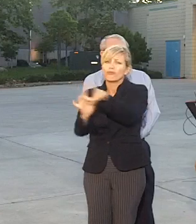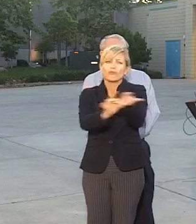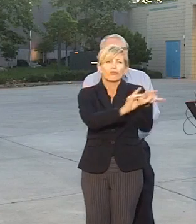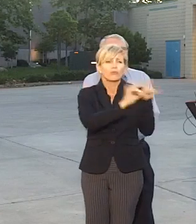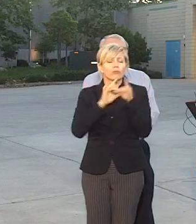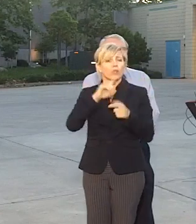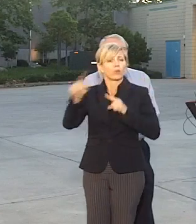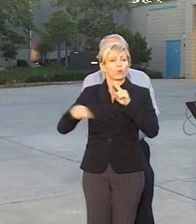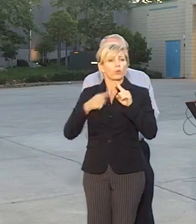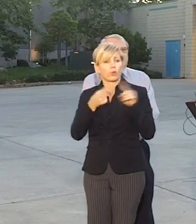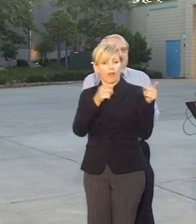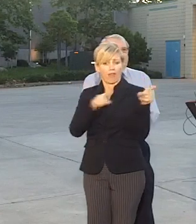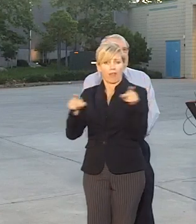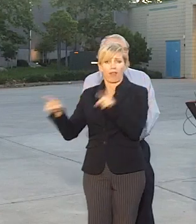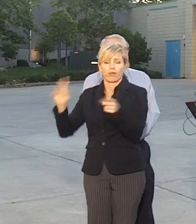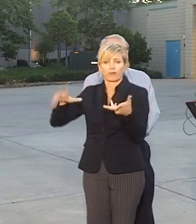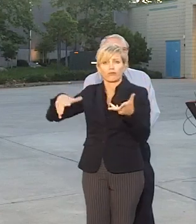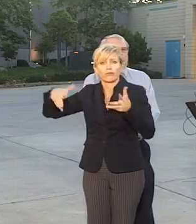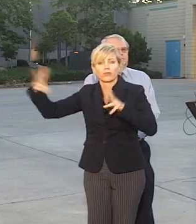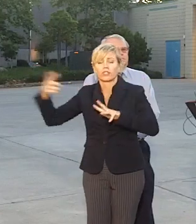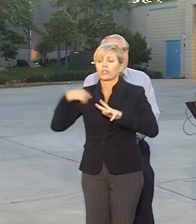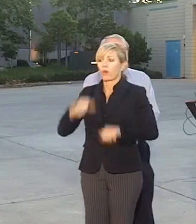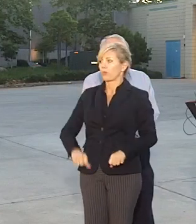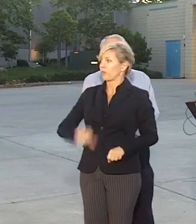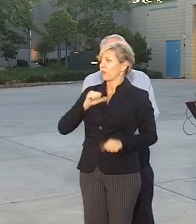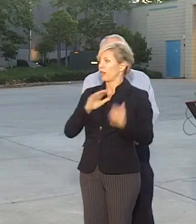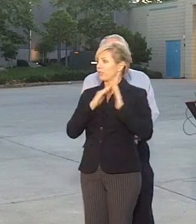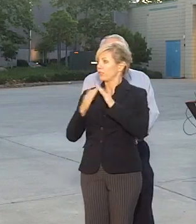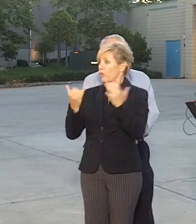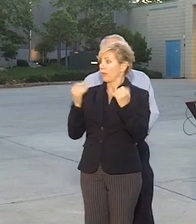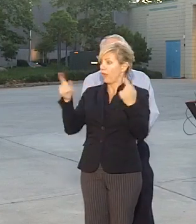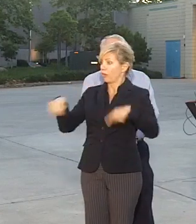be part of the city so I think we're going to open it up for you folks for questions now thank you